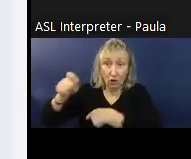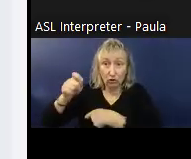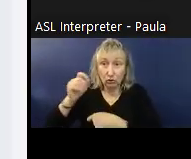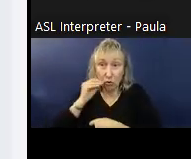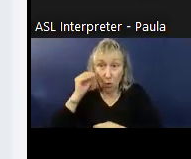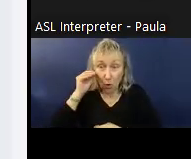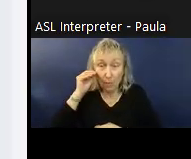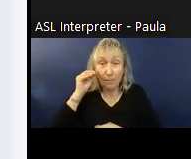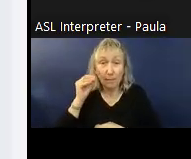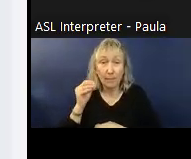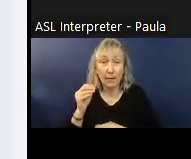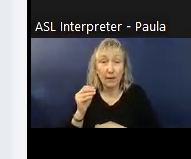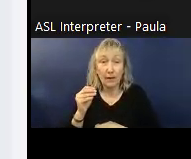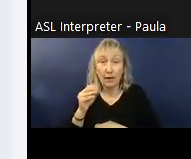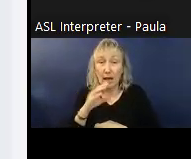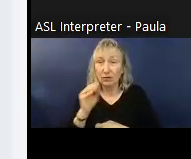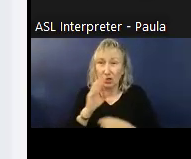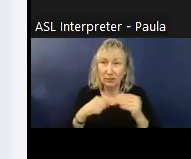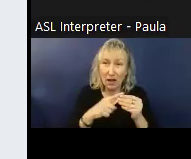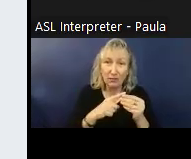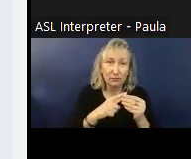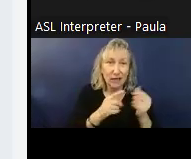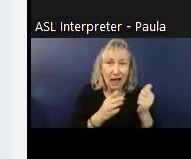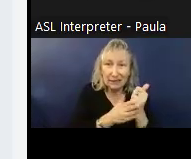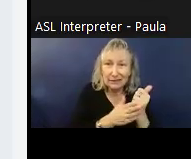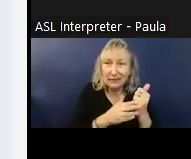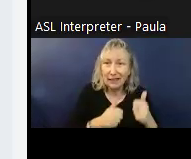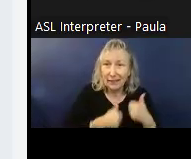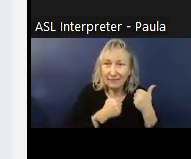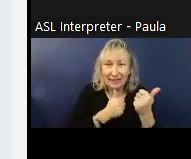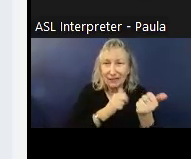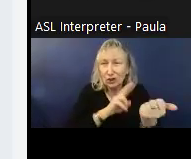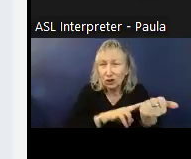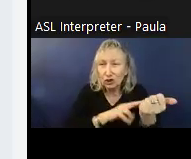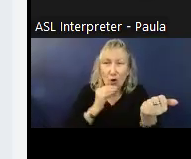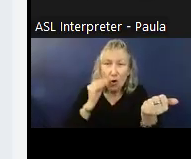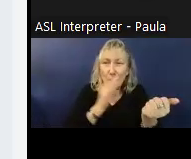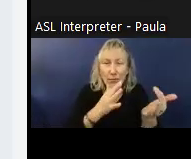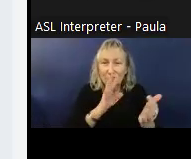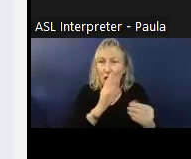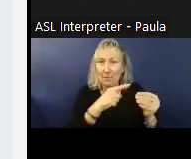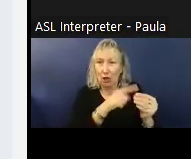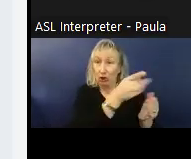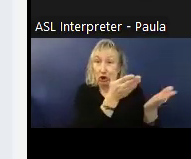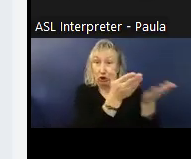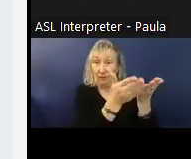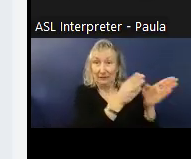living and residential care facilities refers to Service plan. And so I don't know if you want to include both.